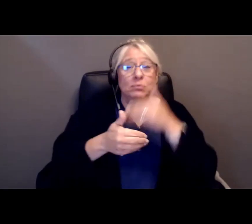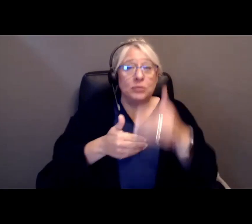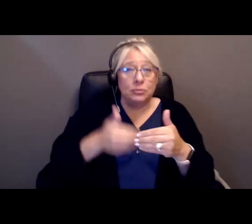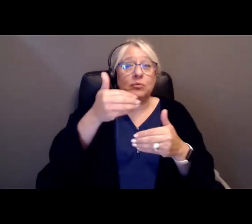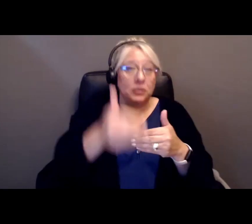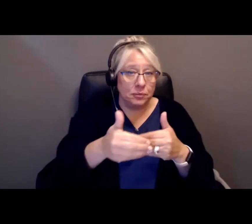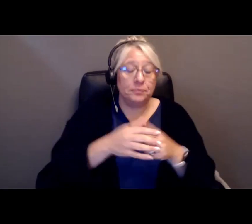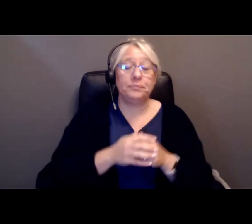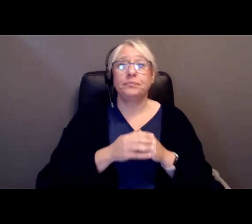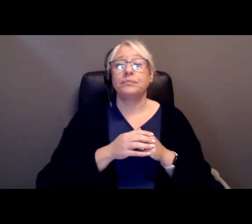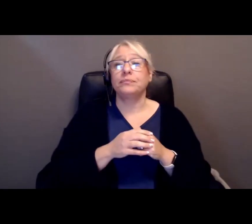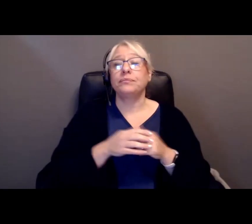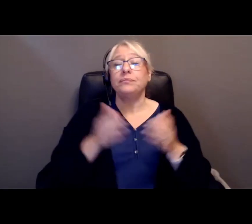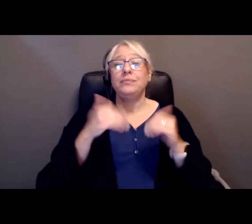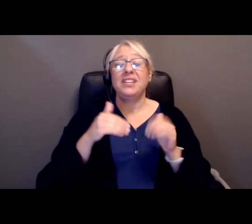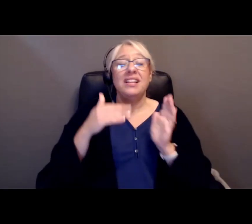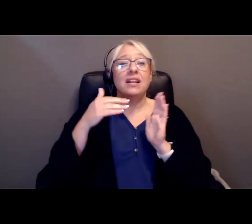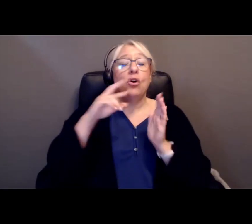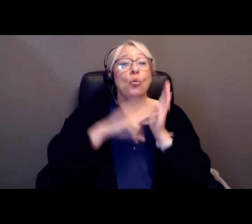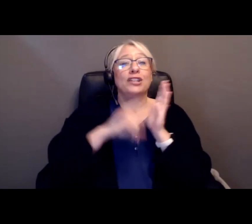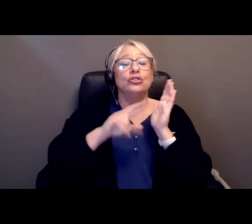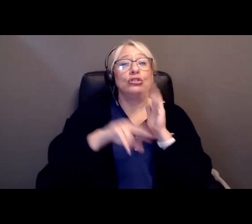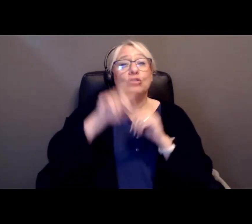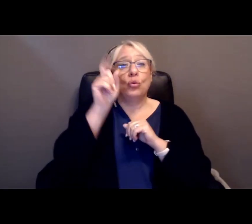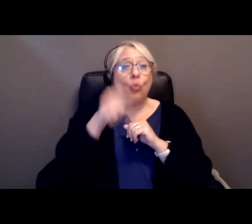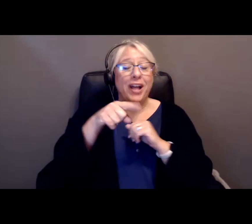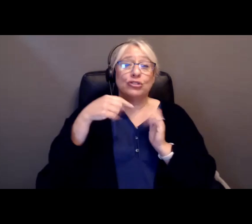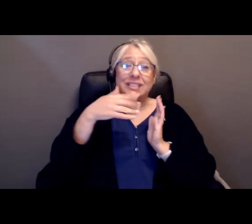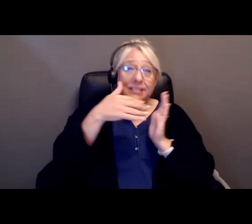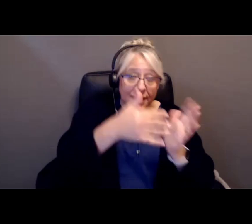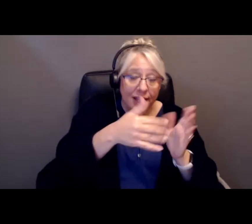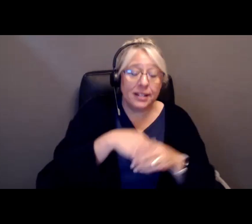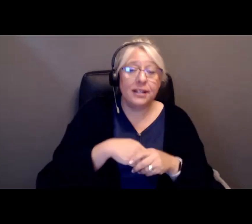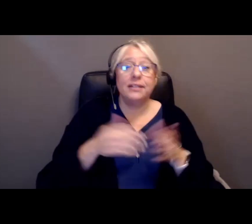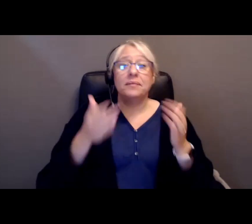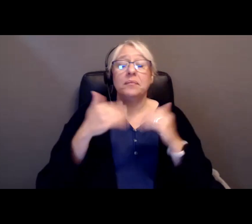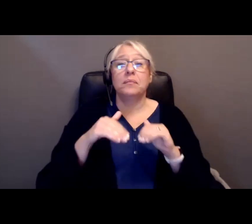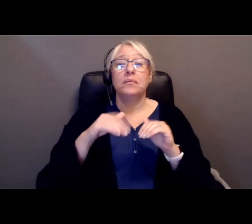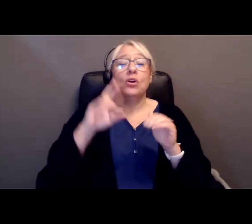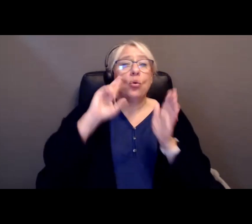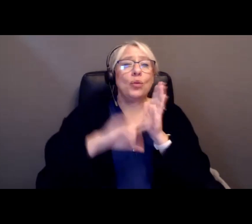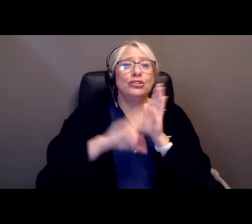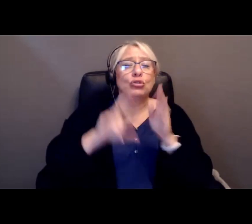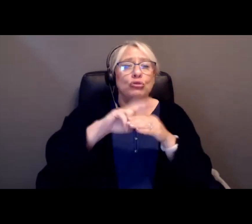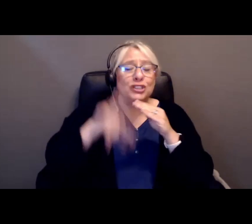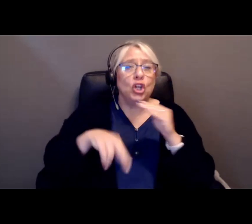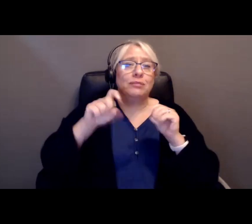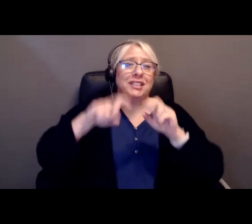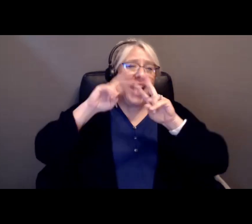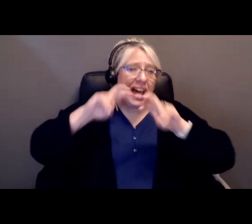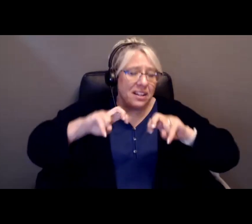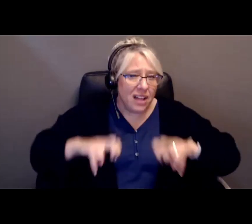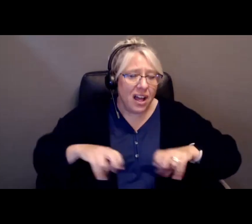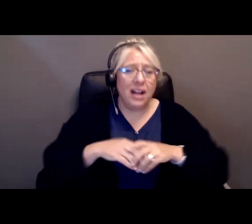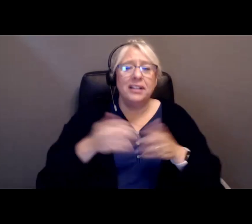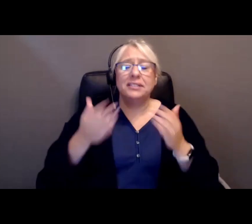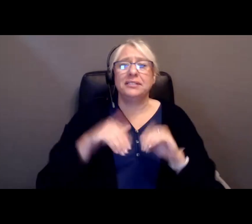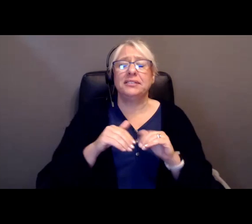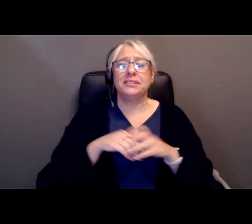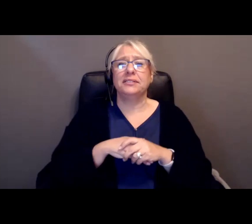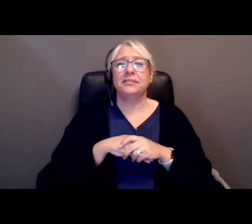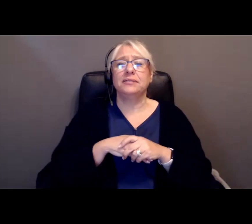setting research questions, analyzing research results, interpreting the research findings.